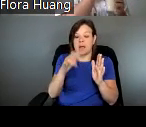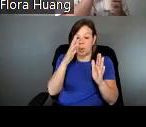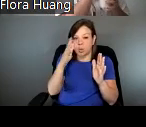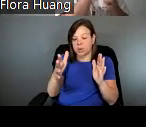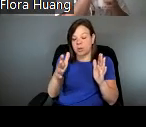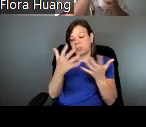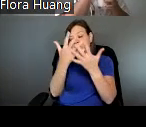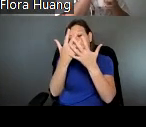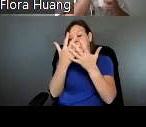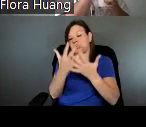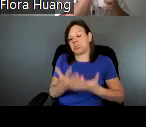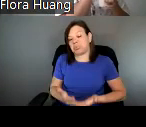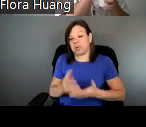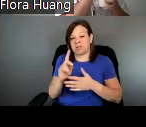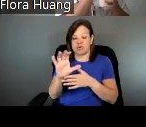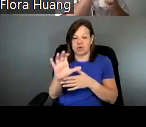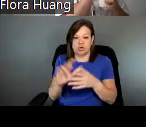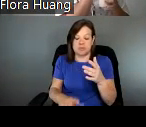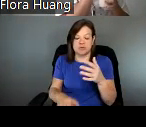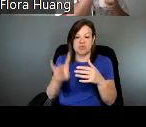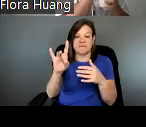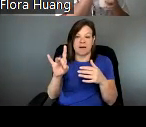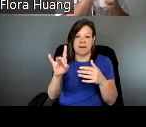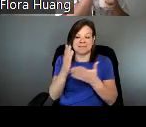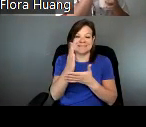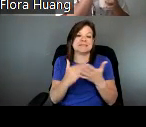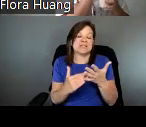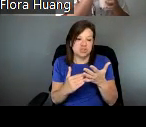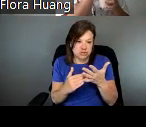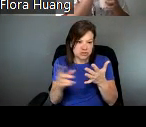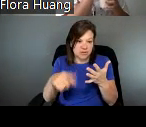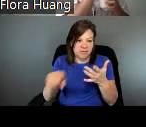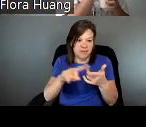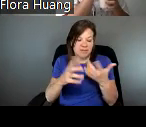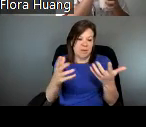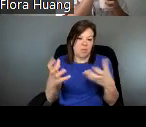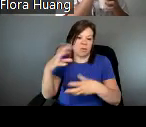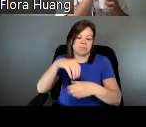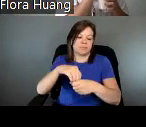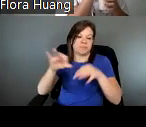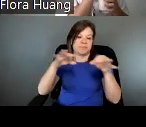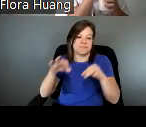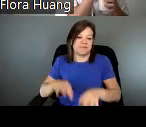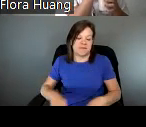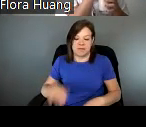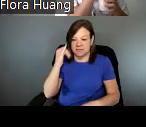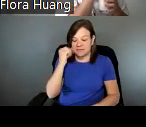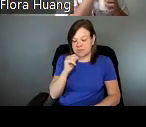through the document to find sections that they want to find, if they don't have time to necessarily read